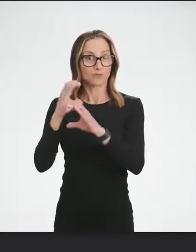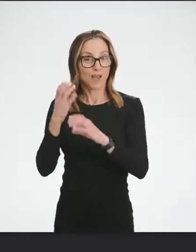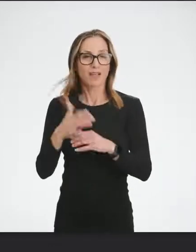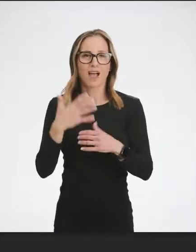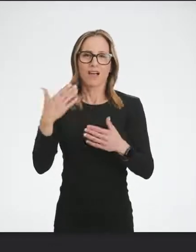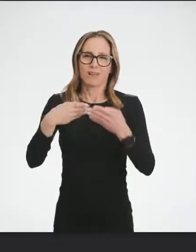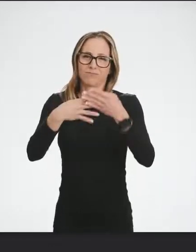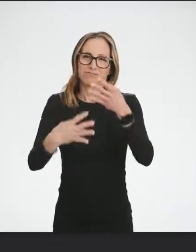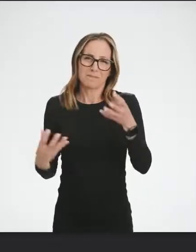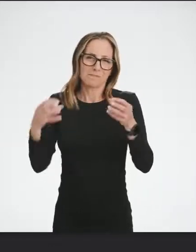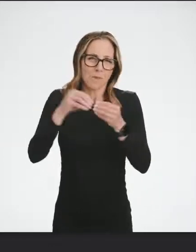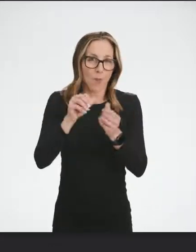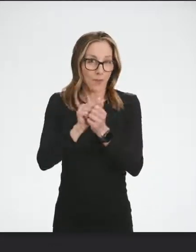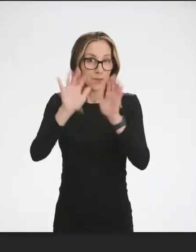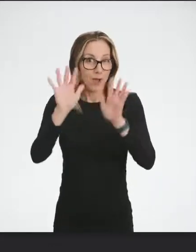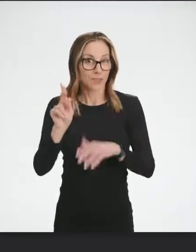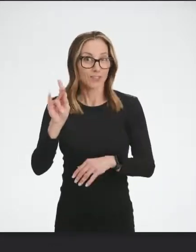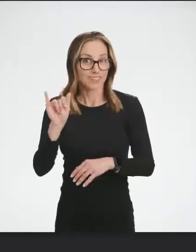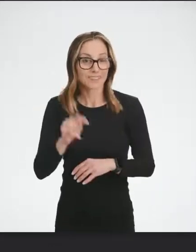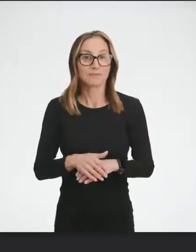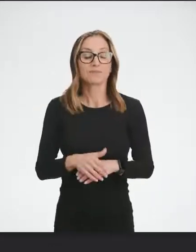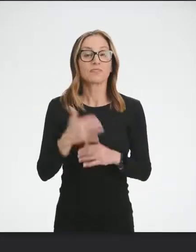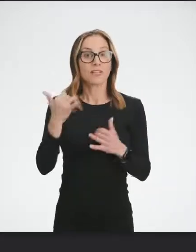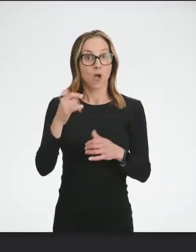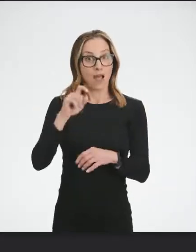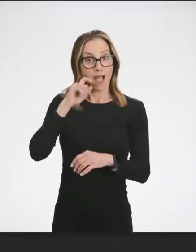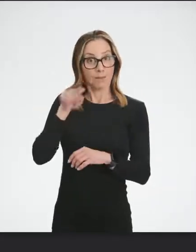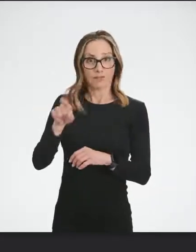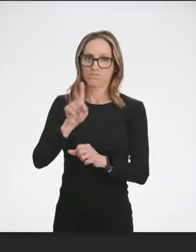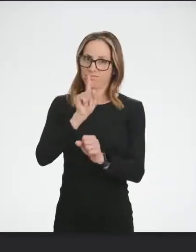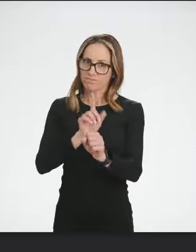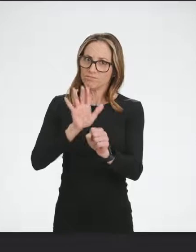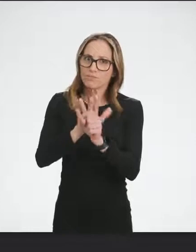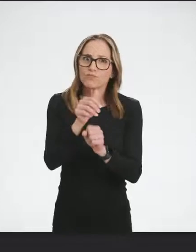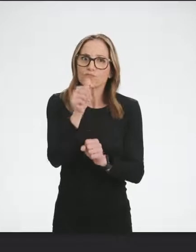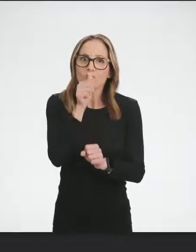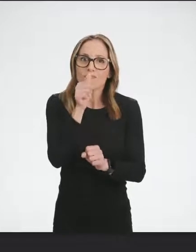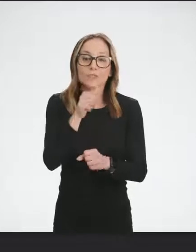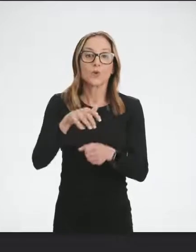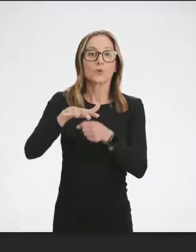In keeping with Apple's commitment to privacy, location is used only to provide weather forecasts,